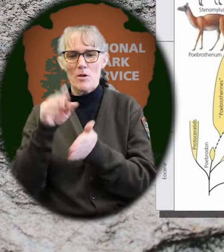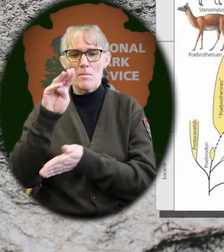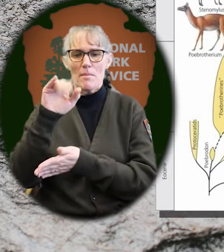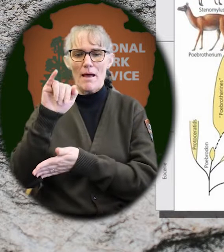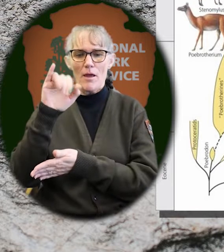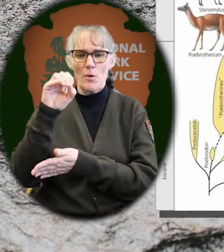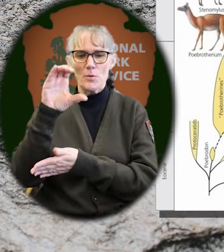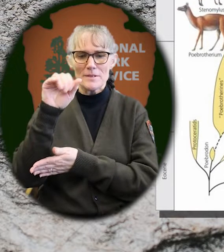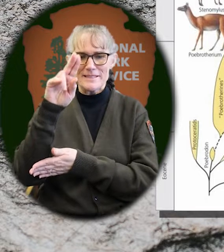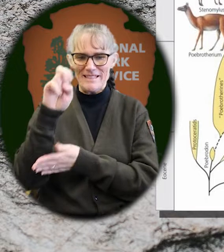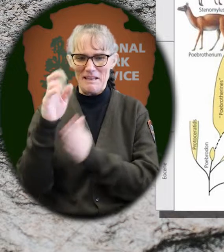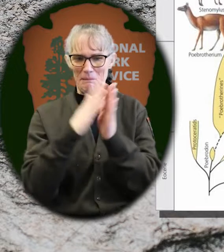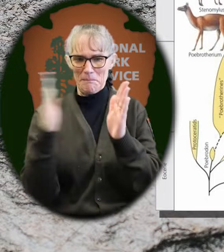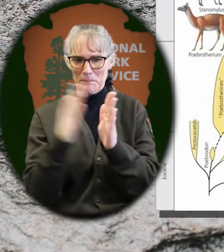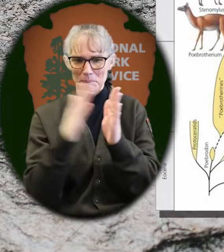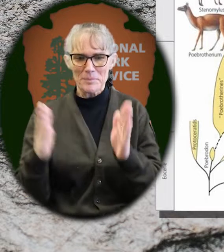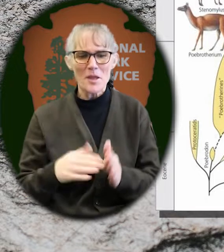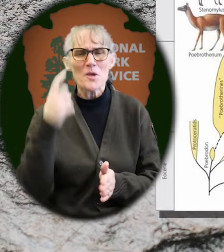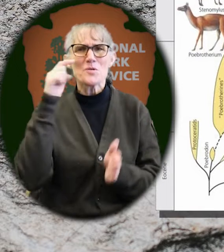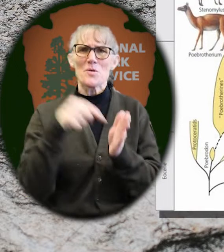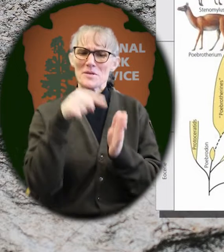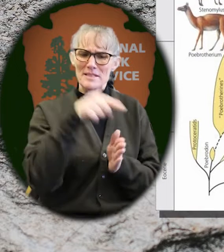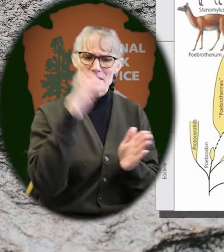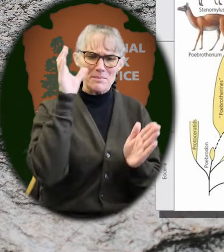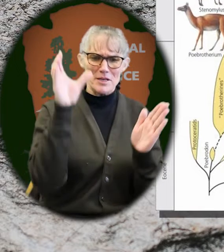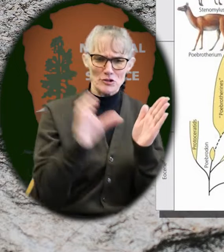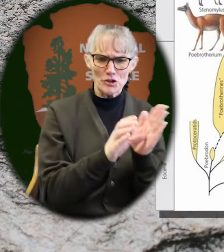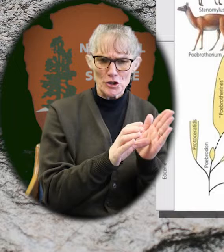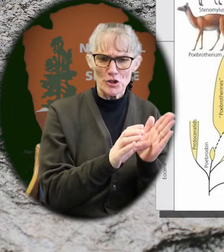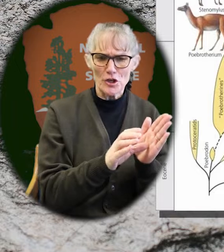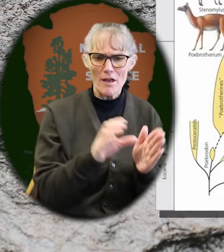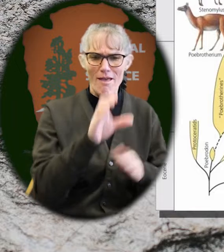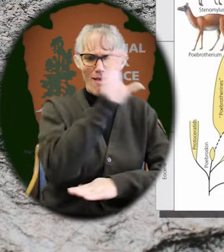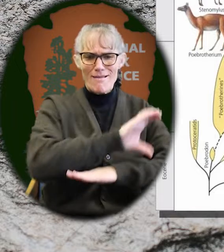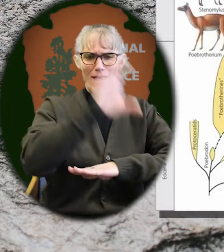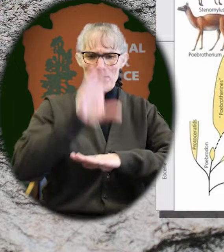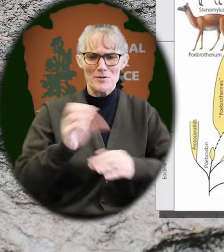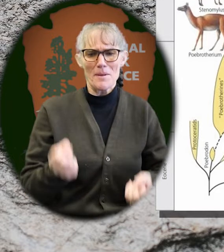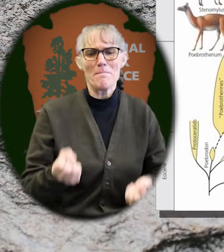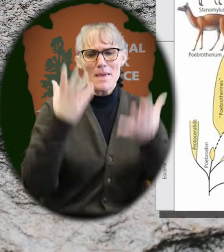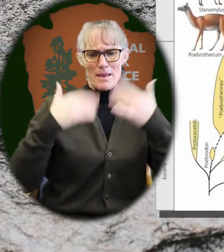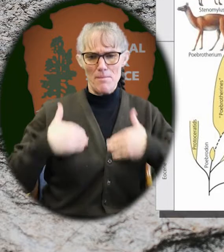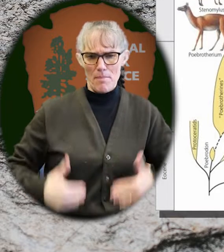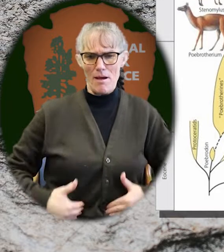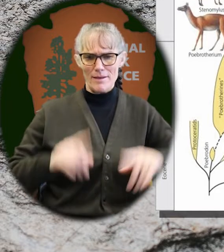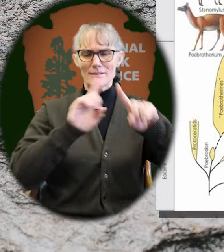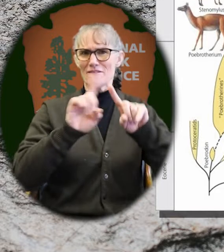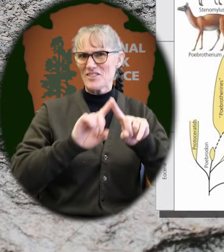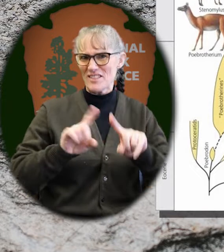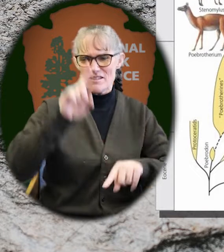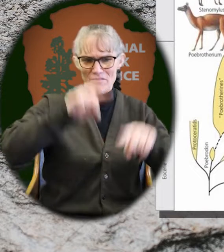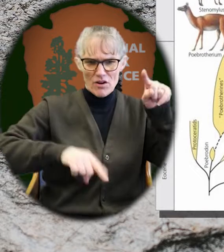And you can also note from this tree here, that there's a lot of morphological differences, um variability,